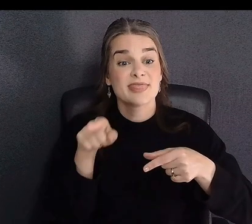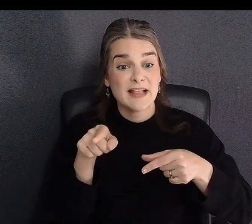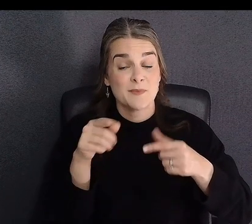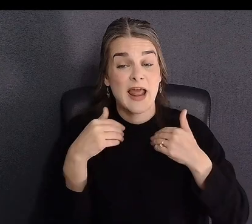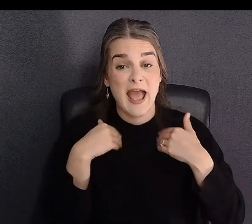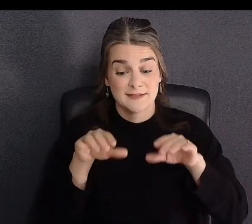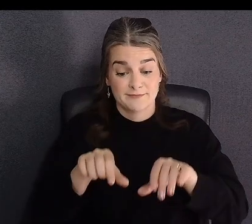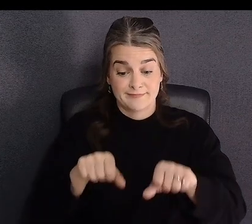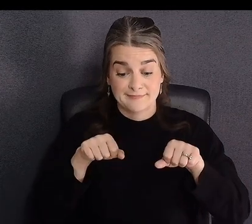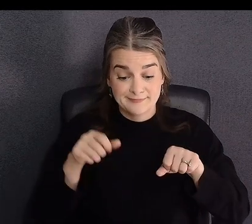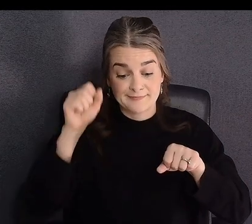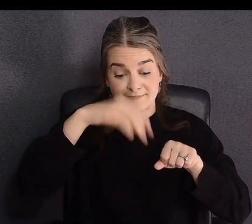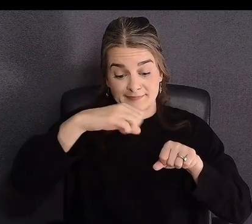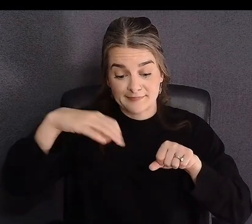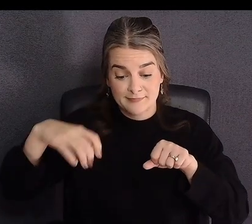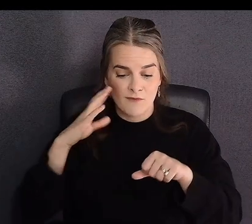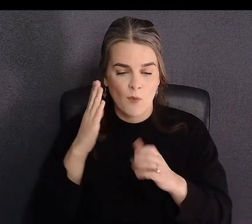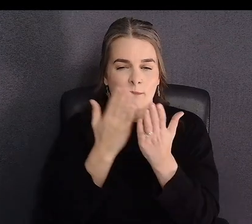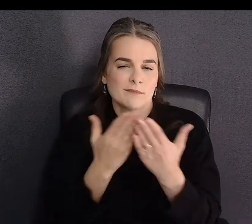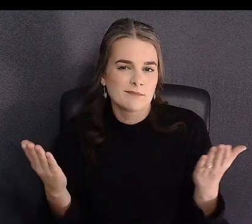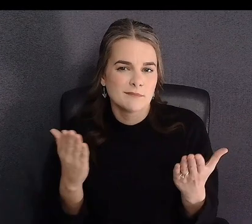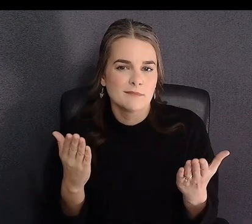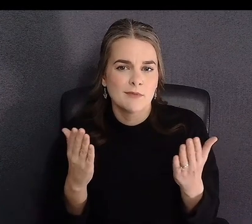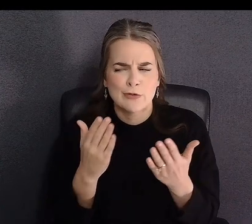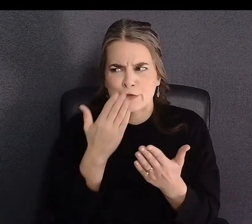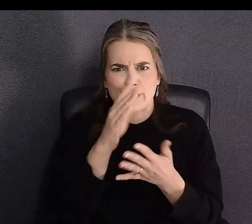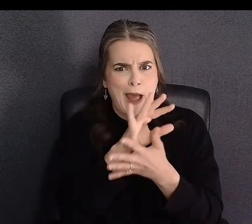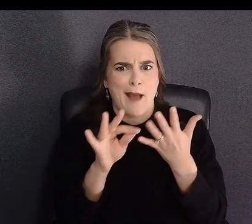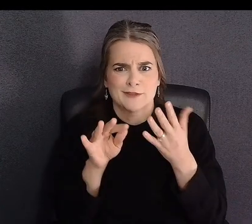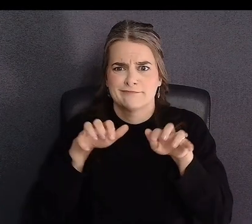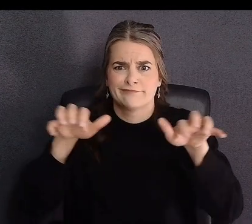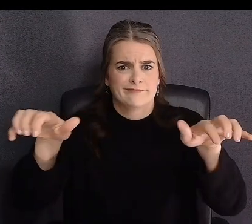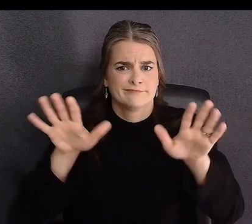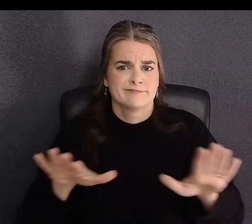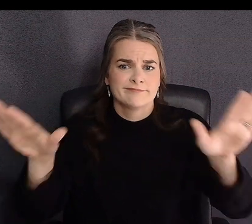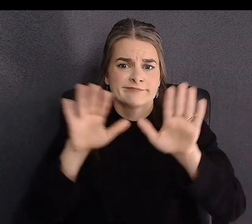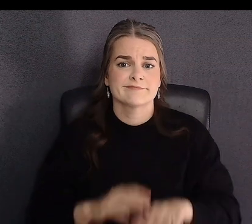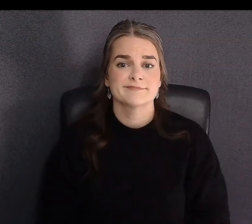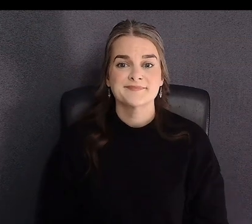But there's a lot of good options for those. A lap desk. So then, lap desks